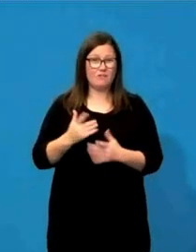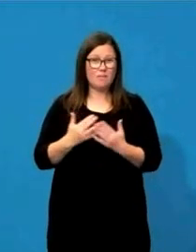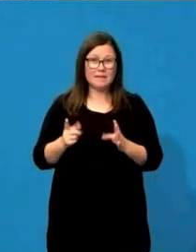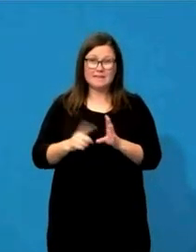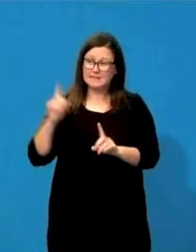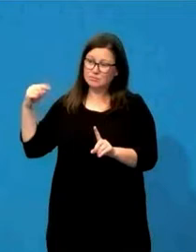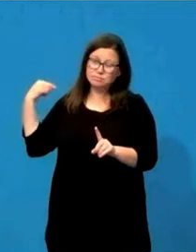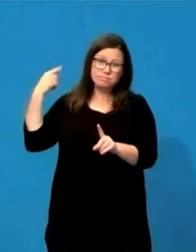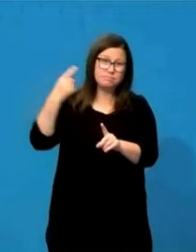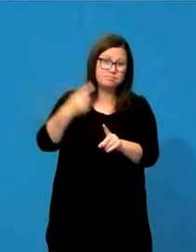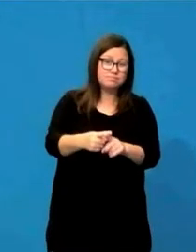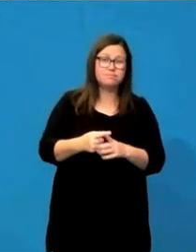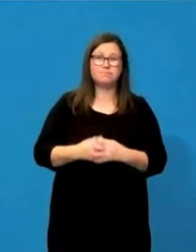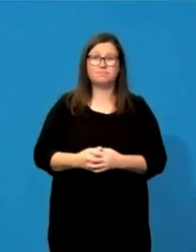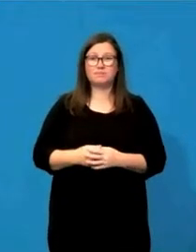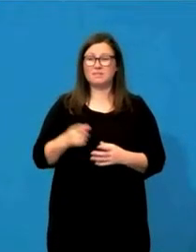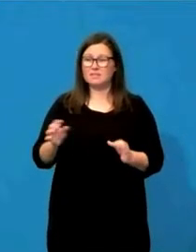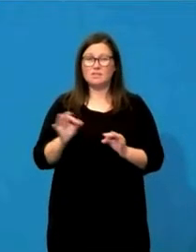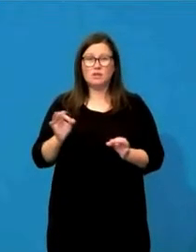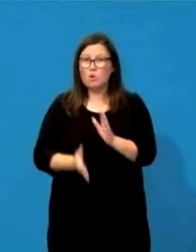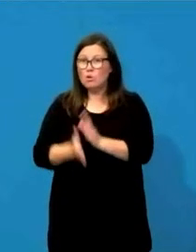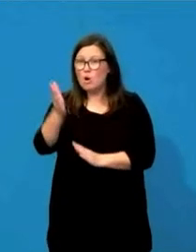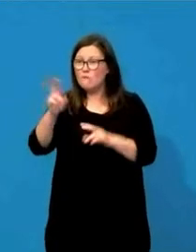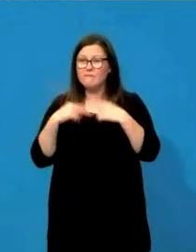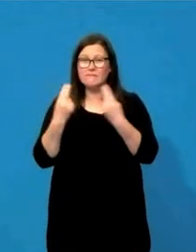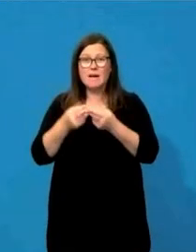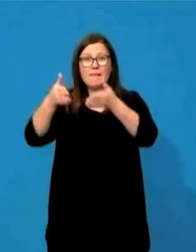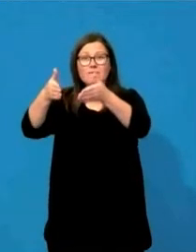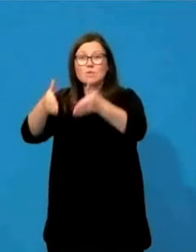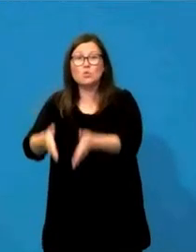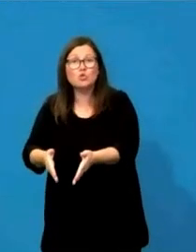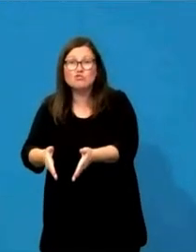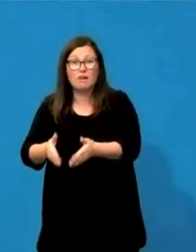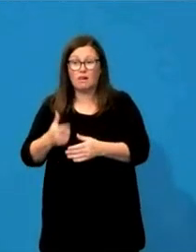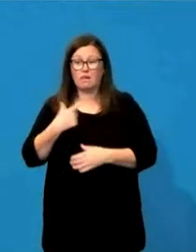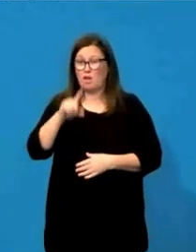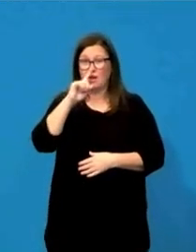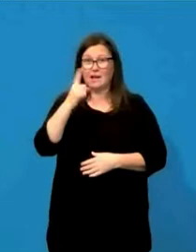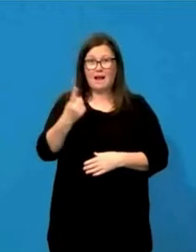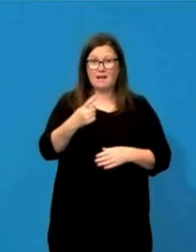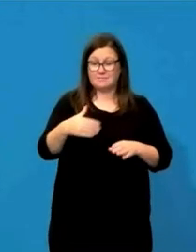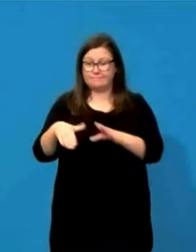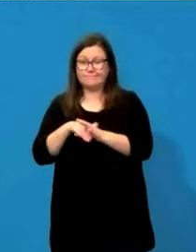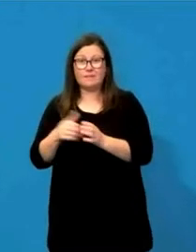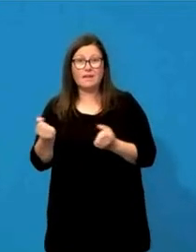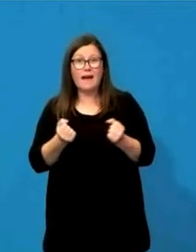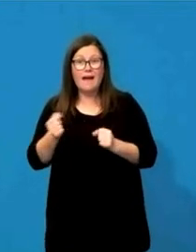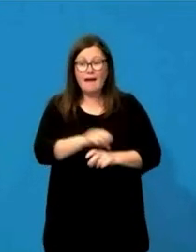She doesn't attend any family funerals, which is not good, and she doesn't go to